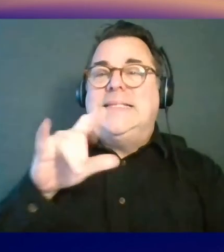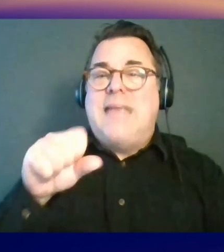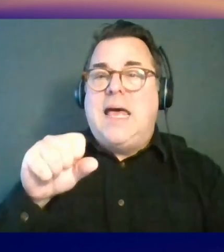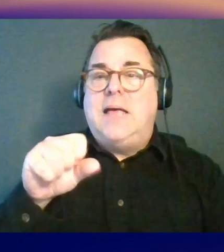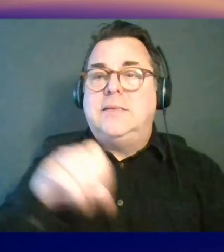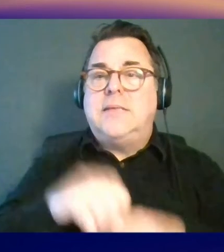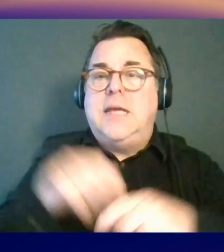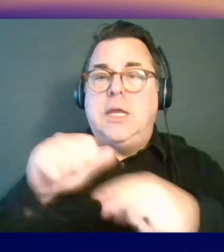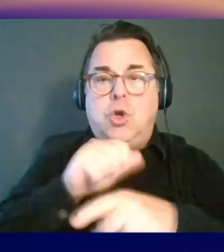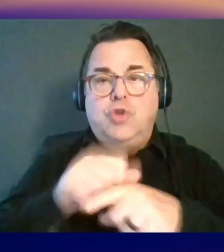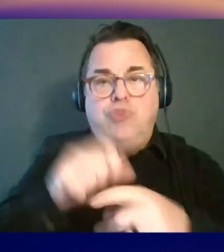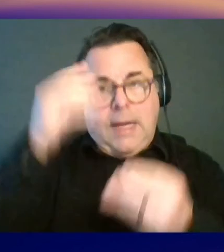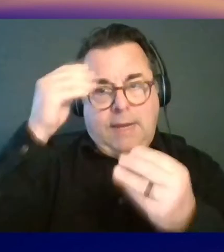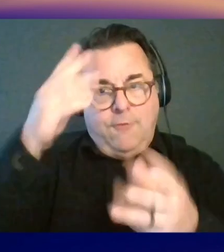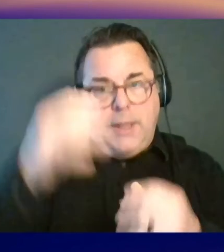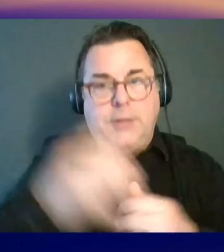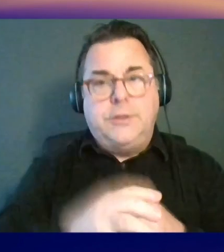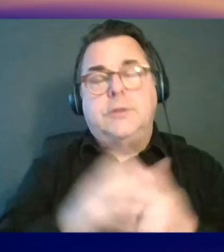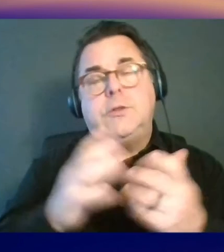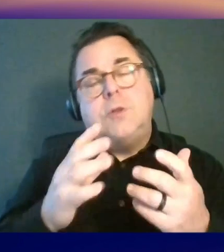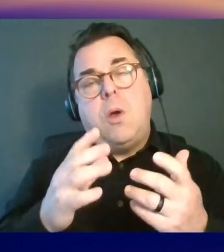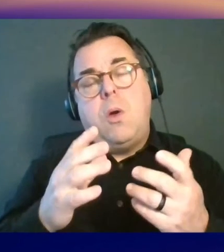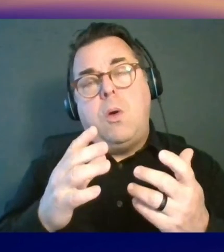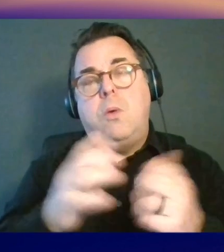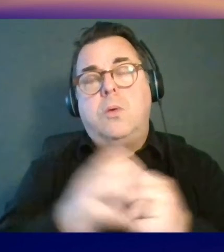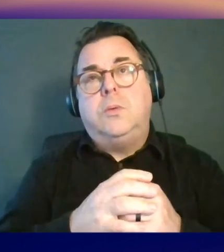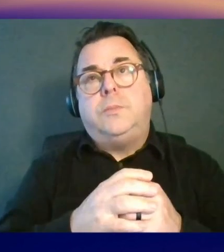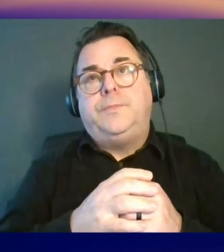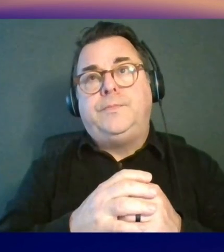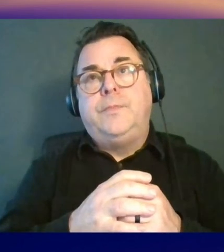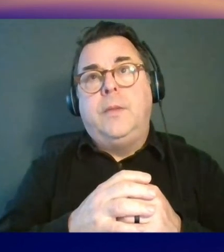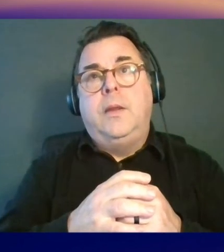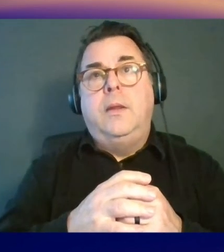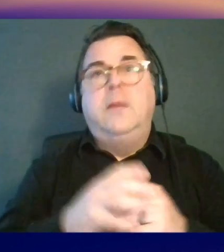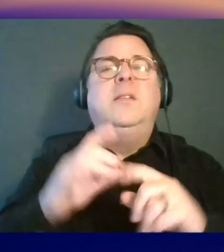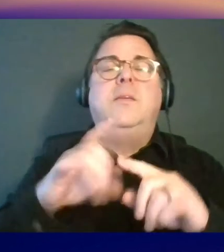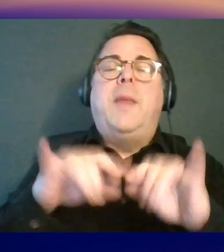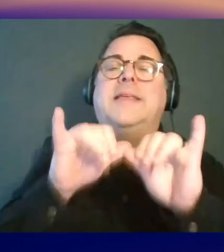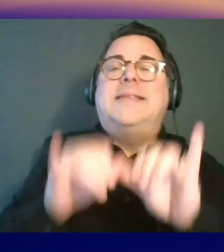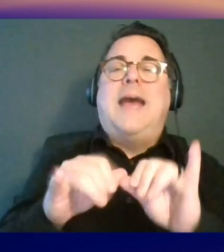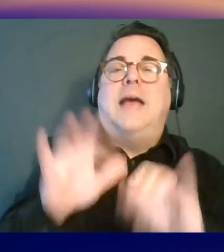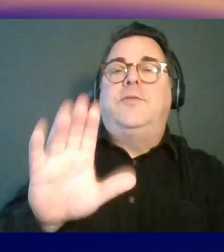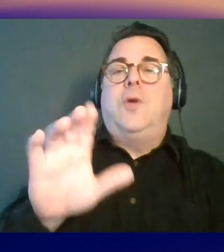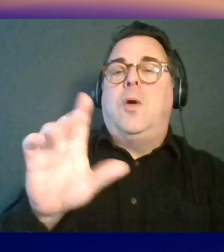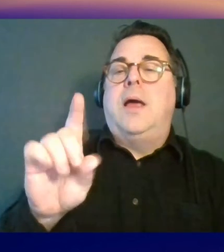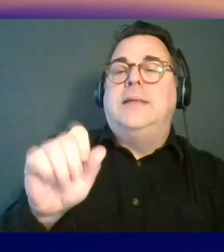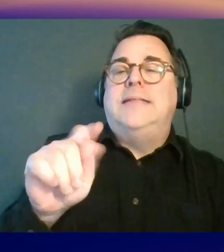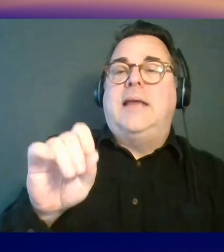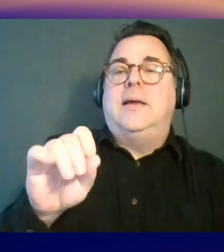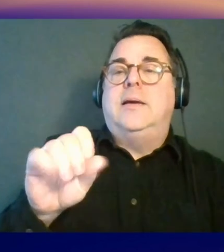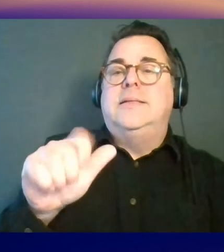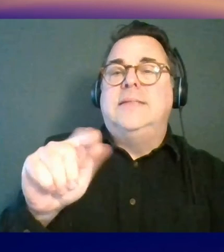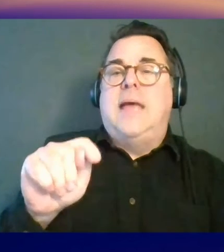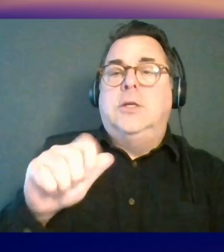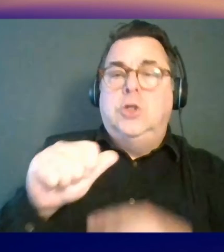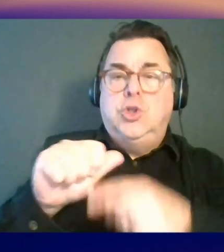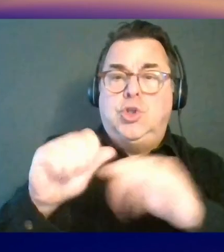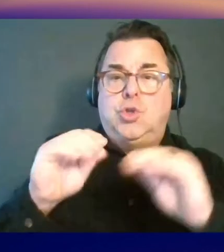So the, the cells in the dataset that you provide to train the model. All right.